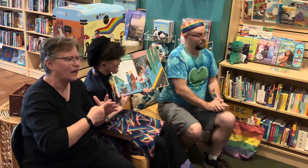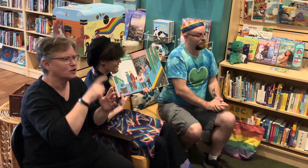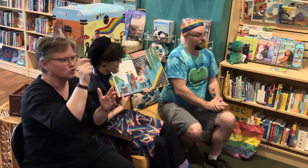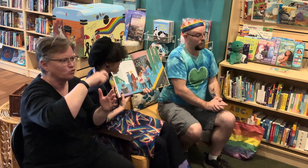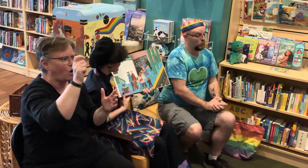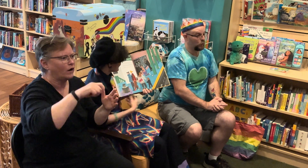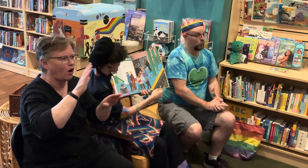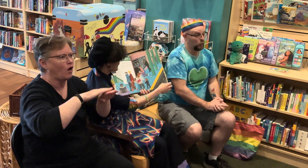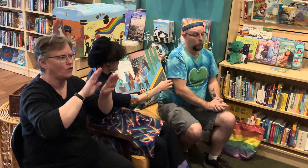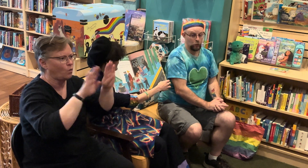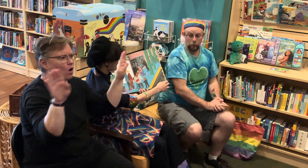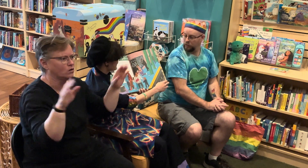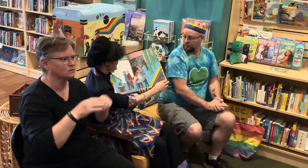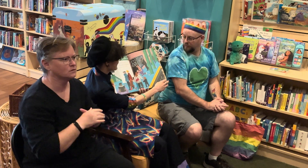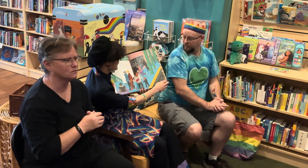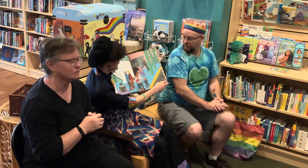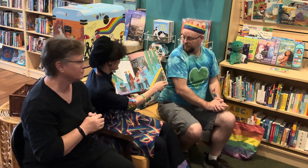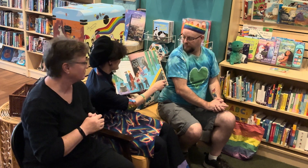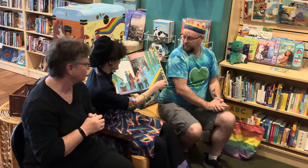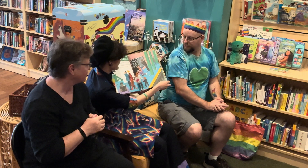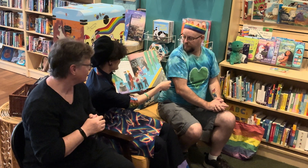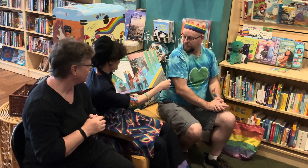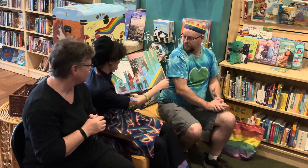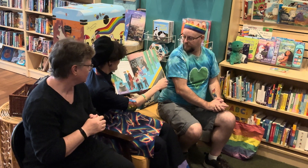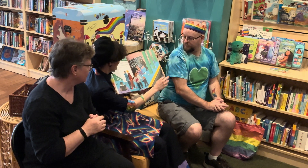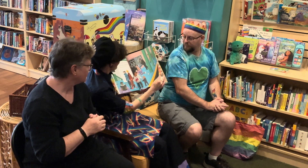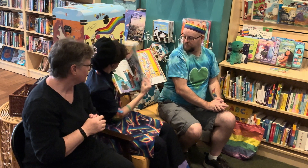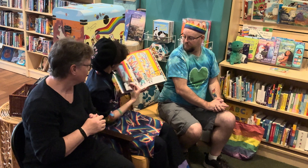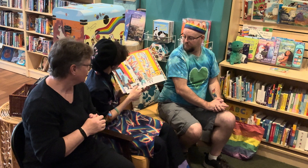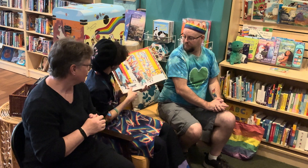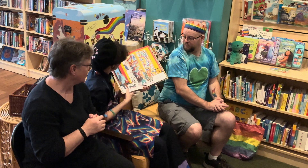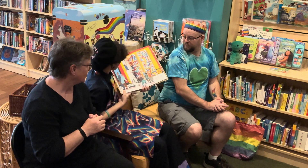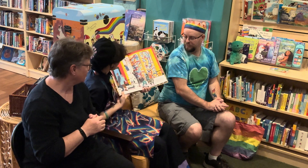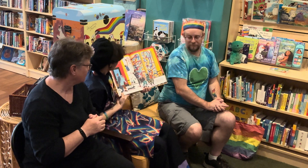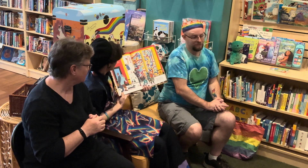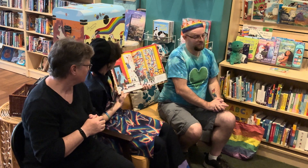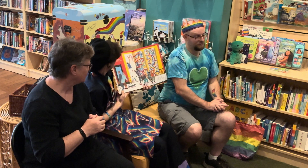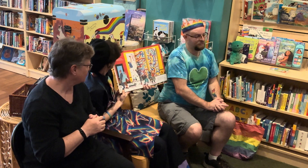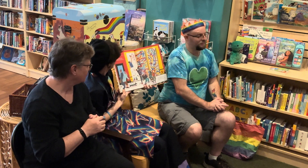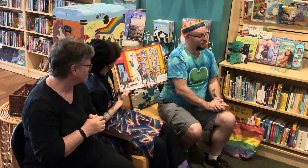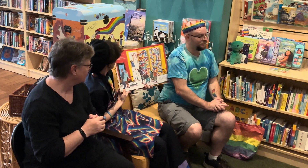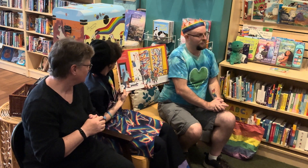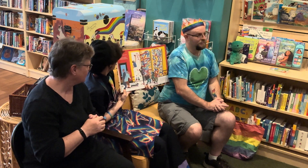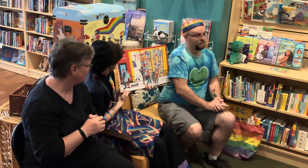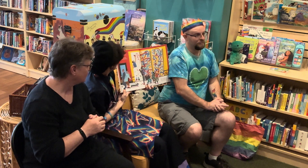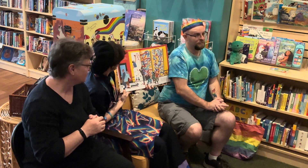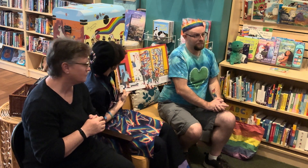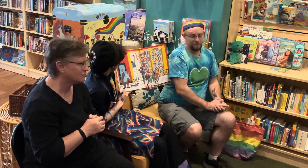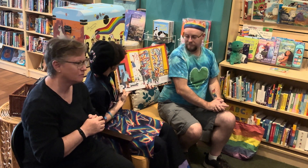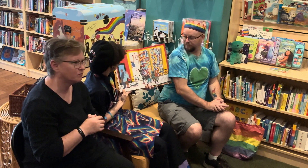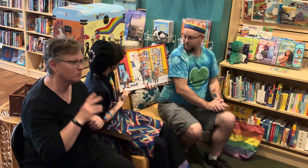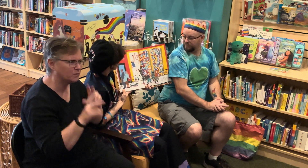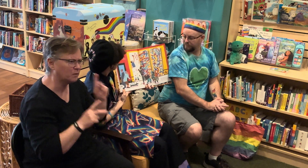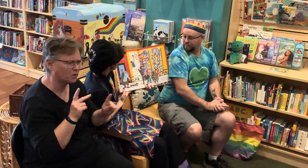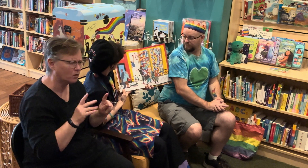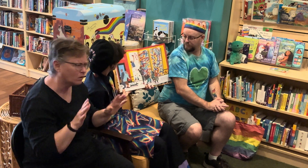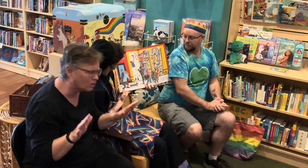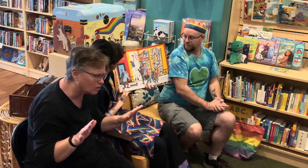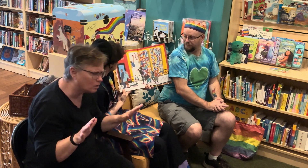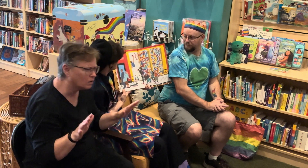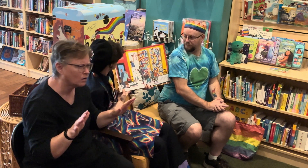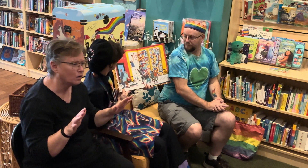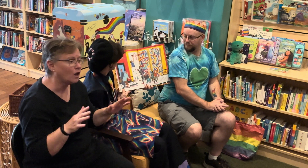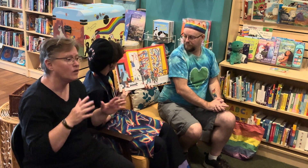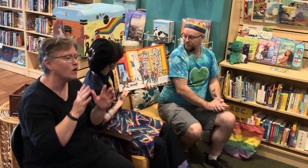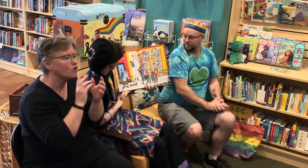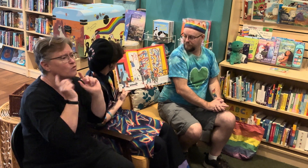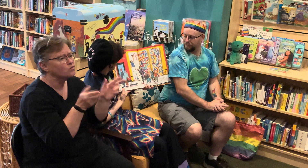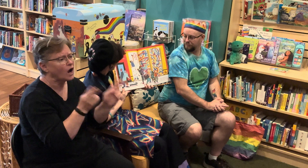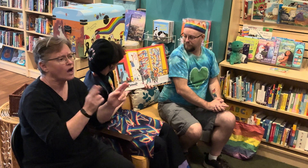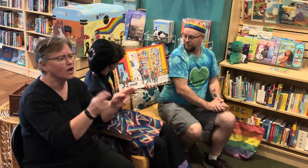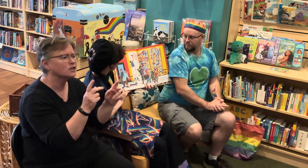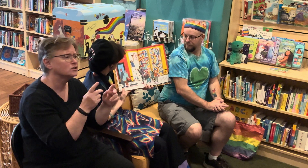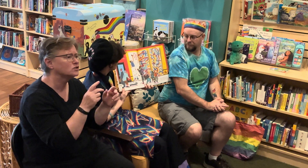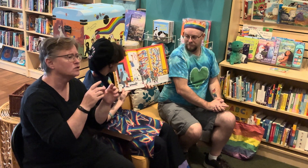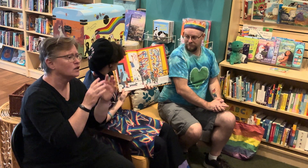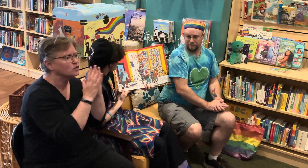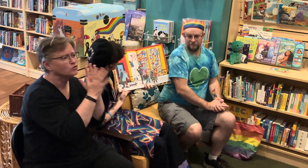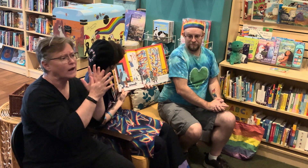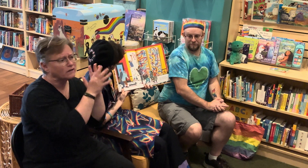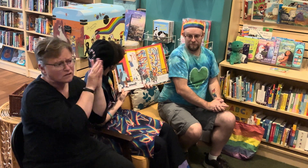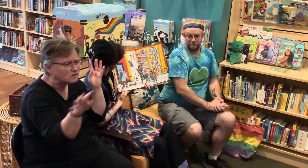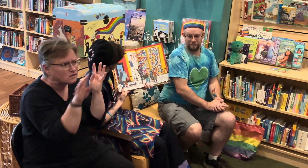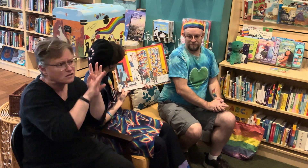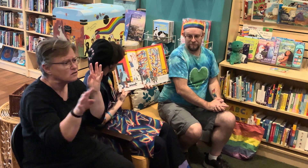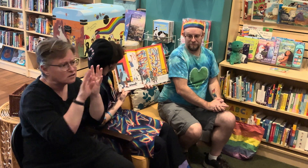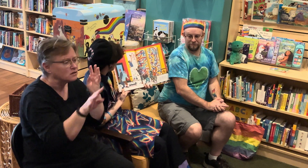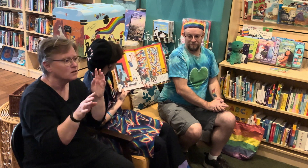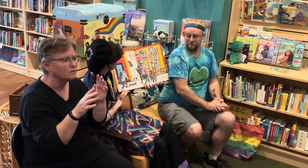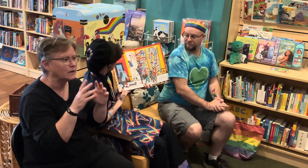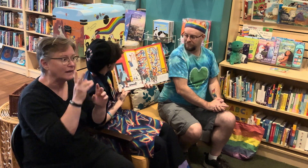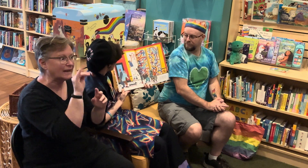walls. People paused as they rushed from here to there. For Keith this is what art was all about: the